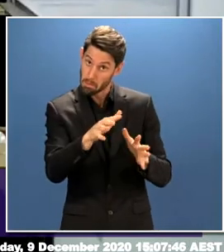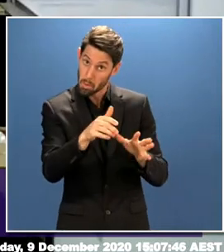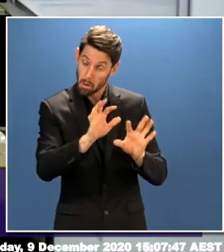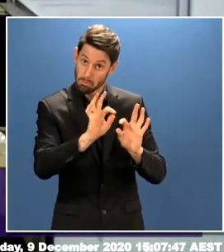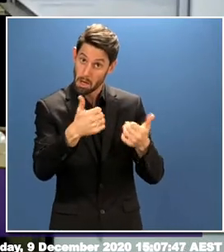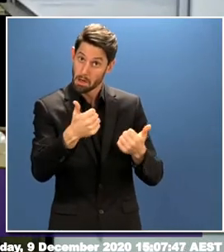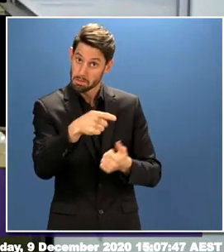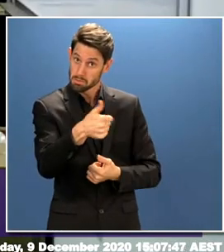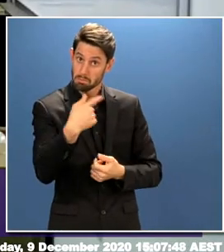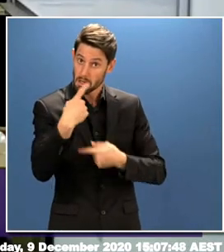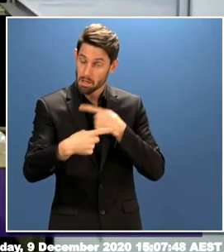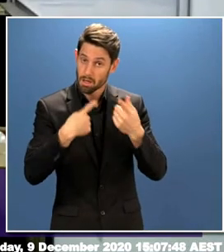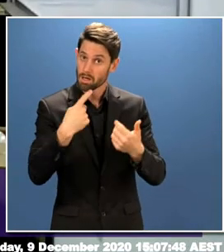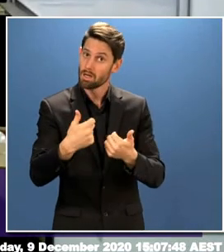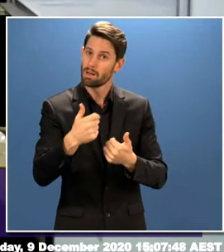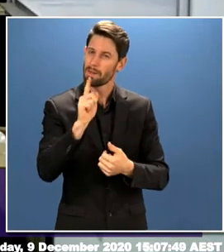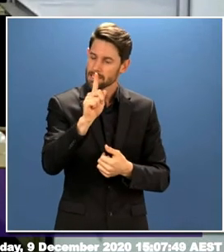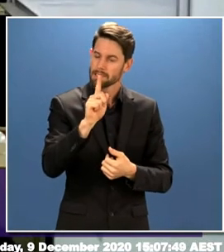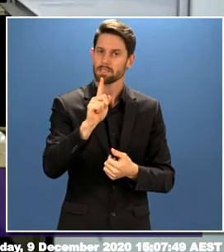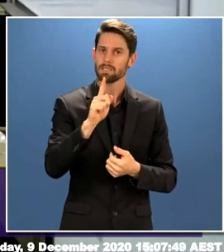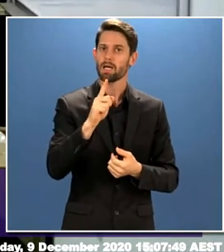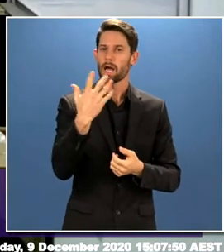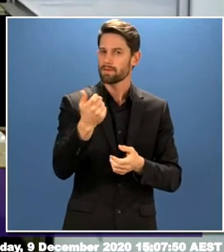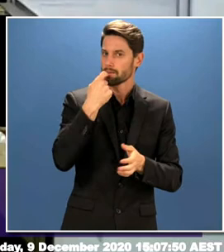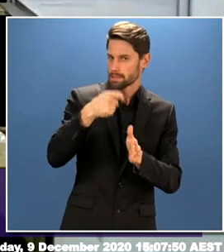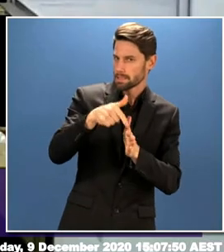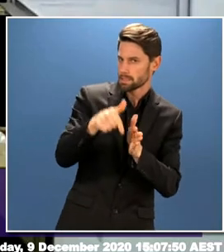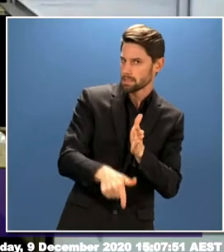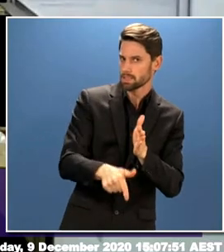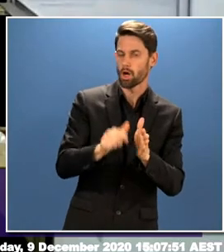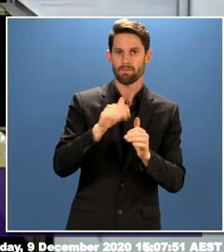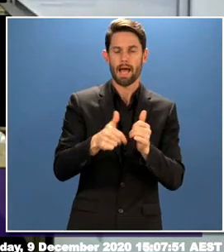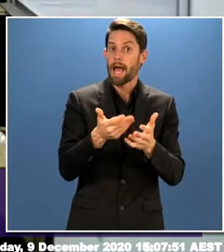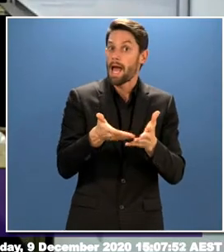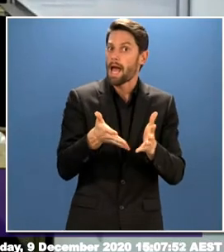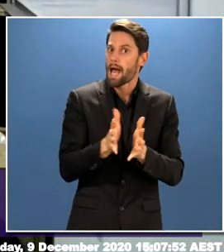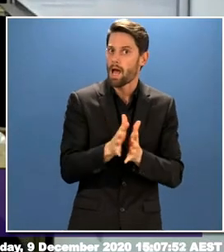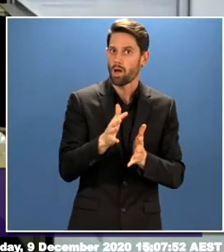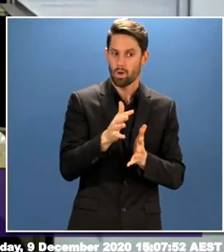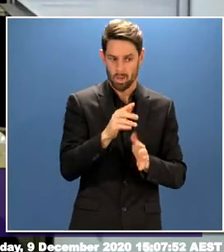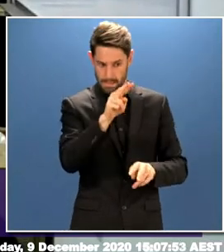I mean, some of the technical stuff about how you're streamed, and the types